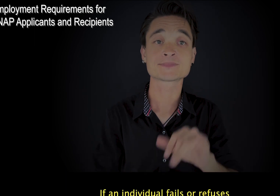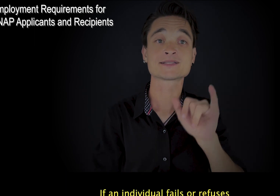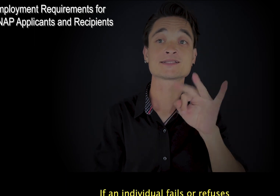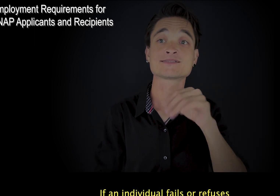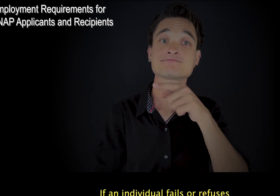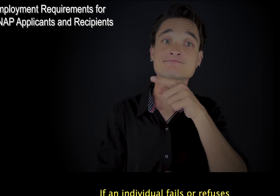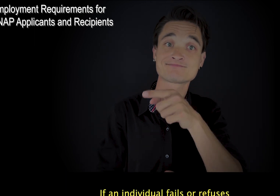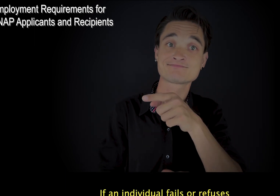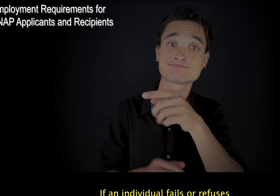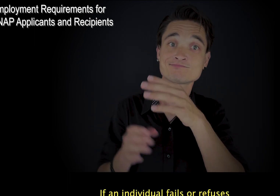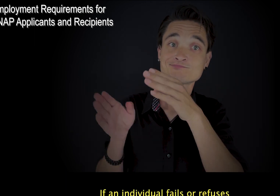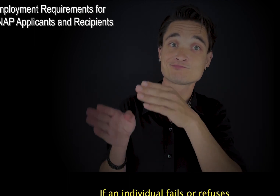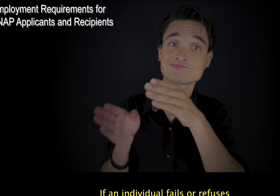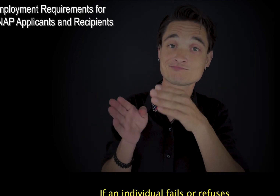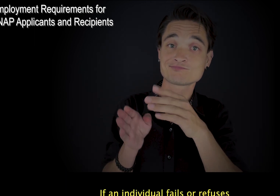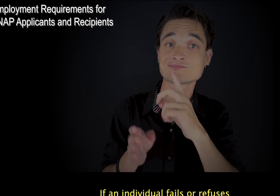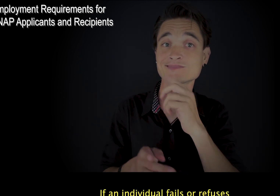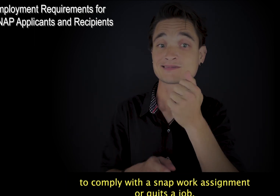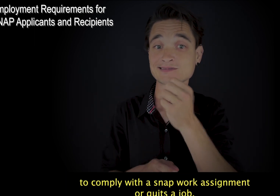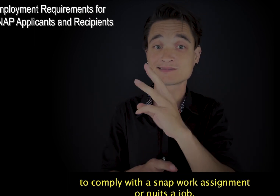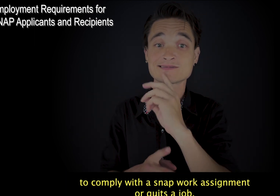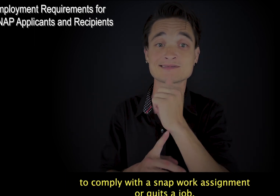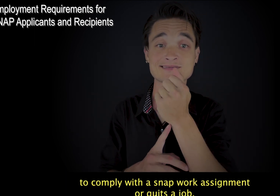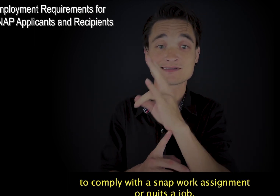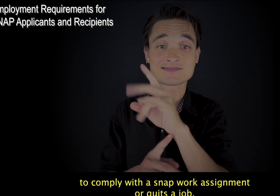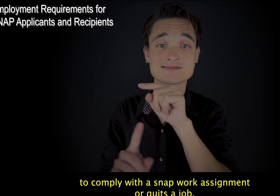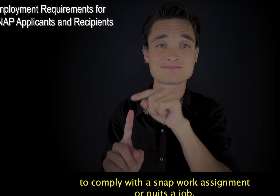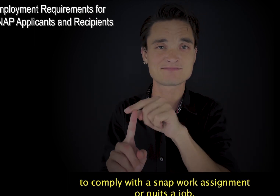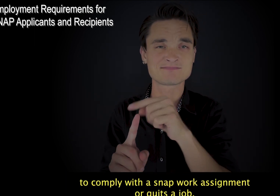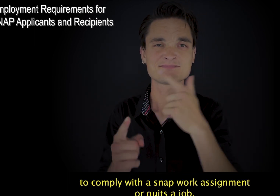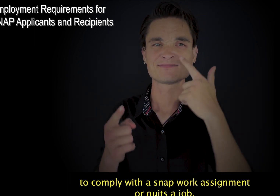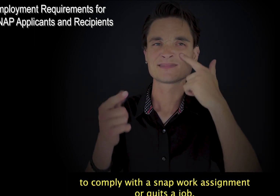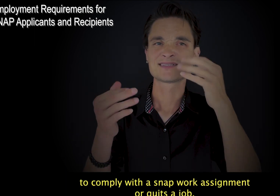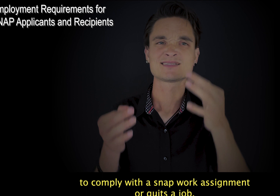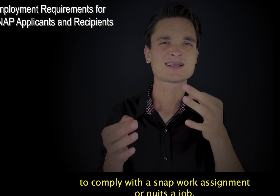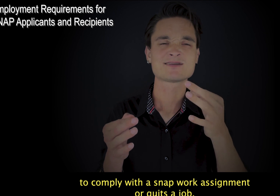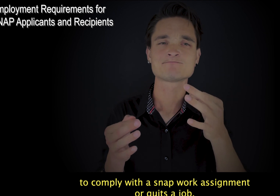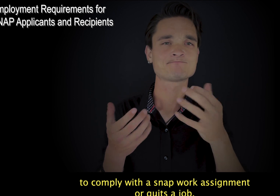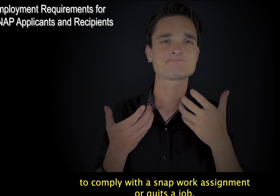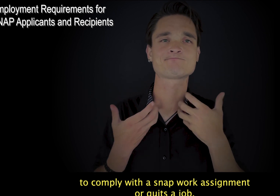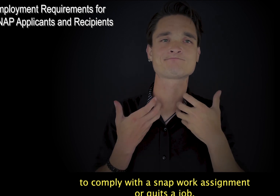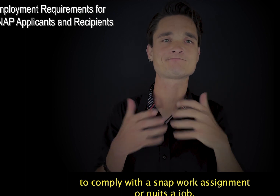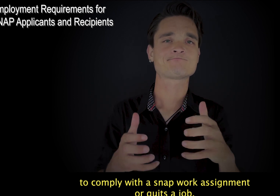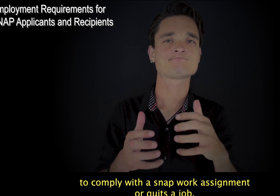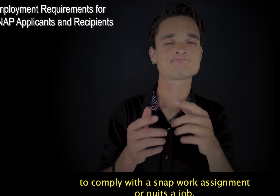If an individual fails or refuses to comply with a snap work assignment or quits a job,